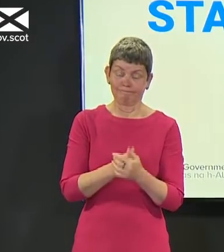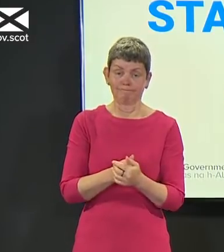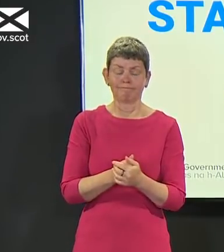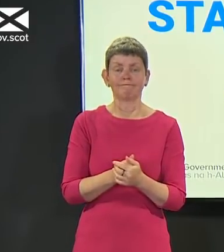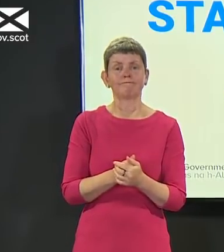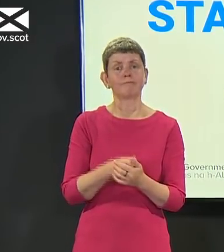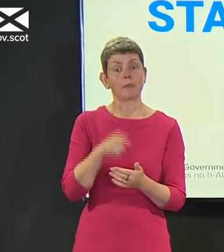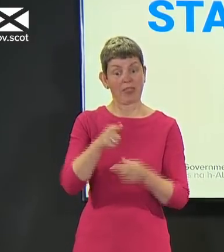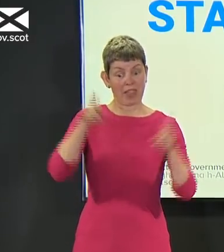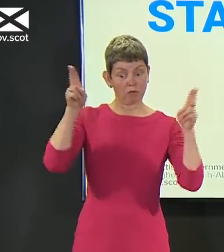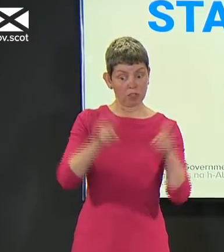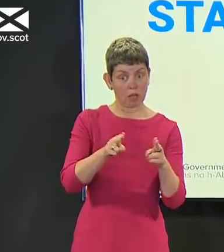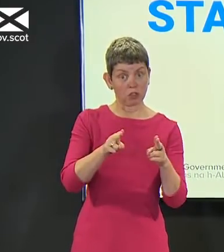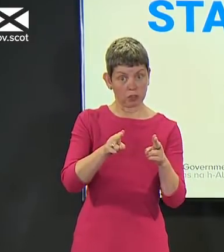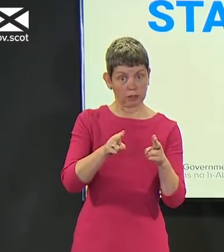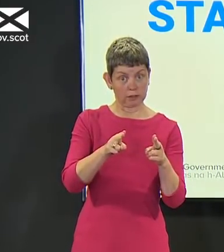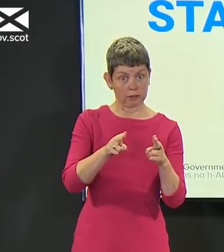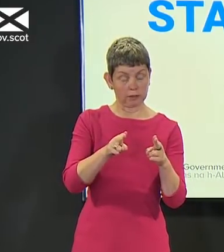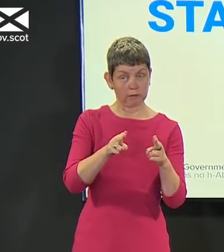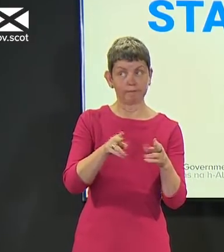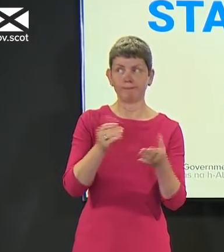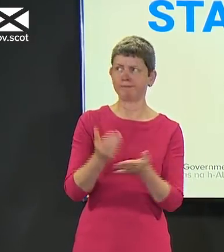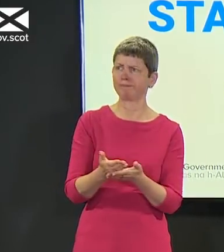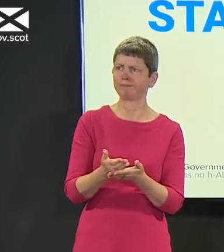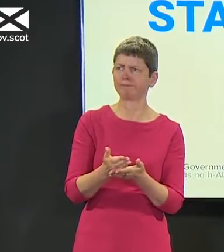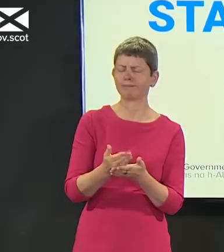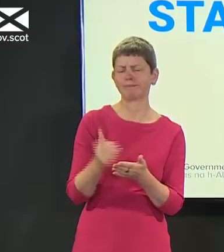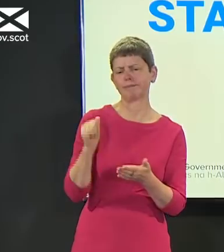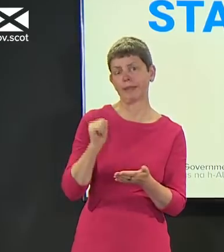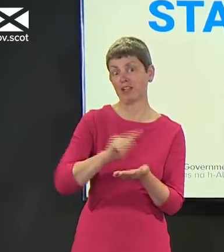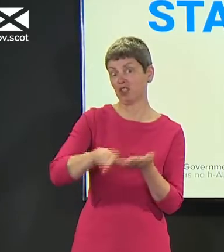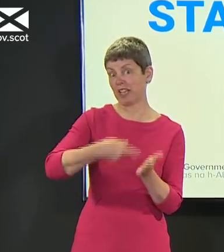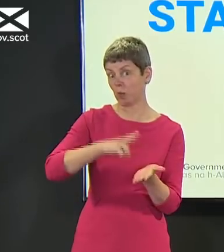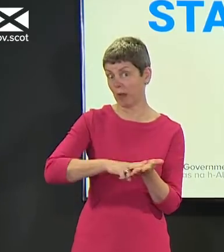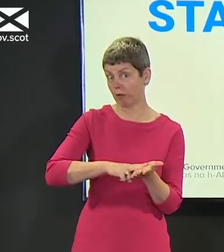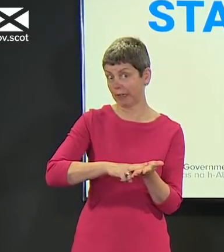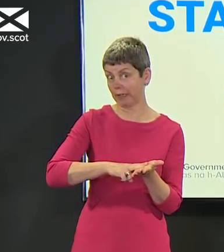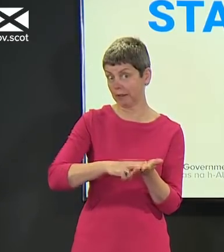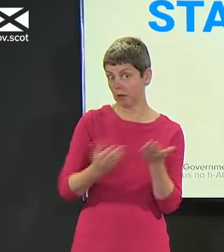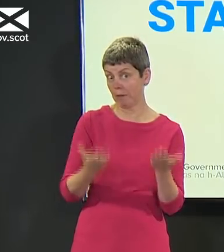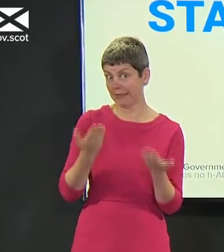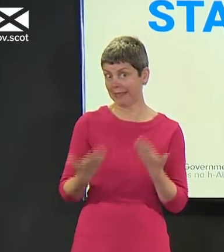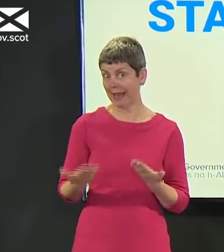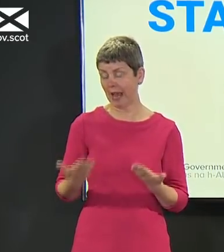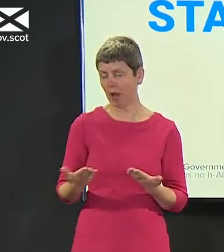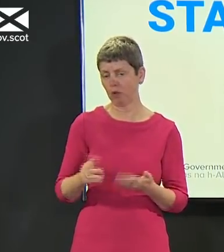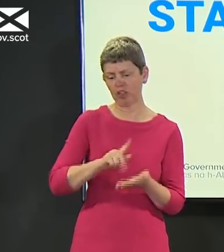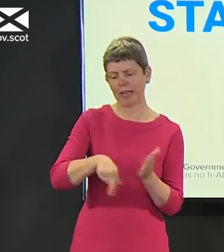context back in the early part of January we were recording more than 2 000 new cases